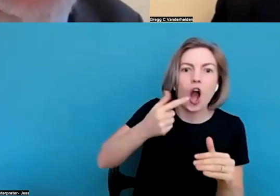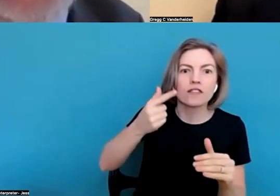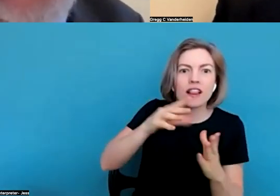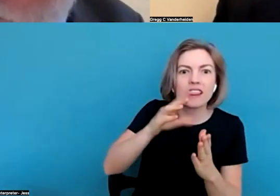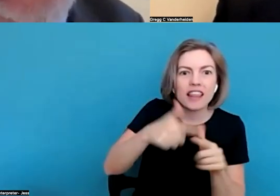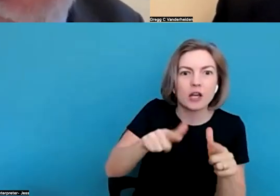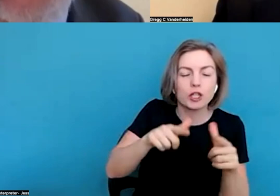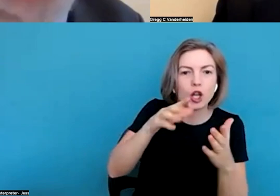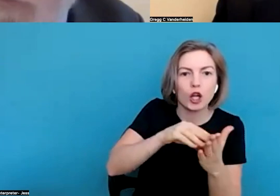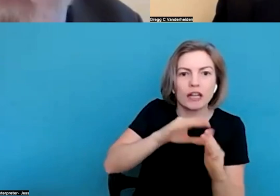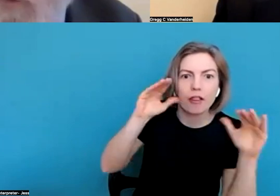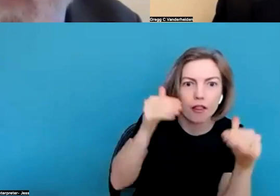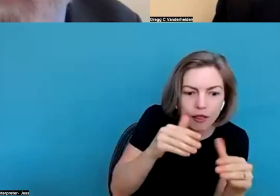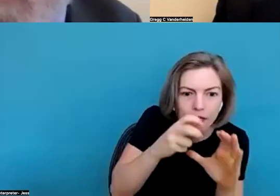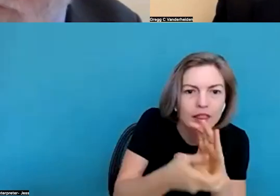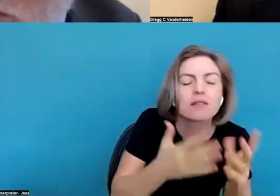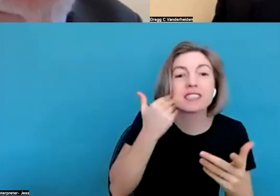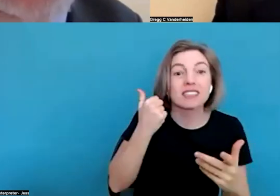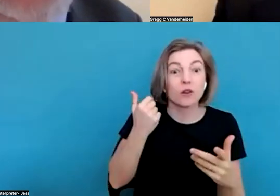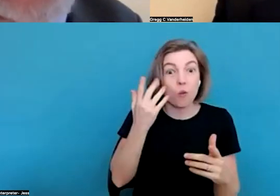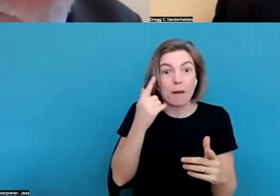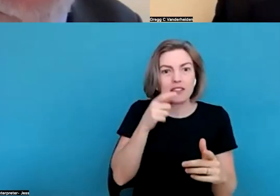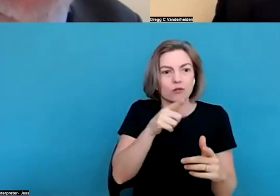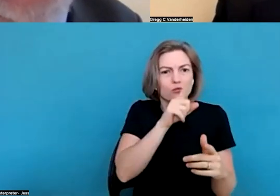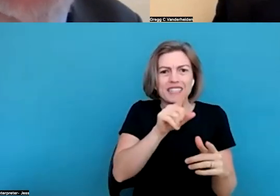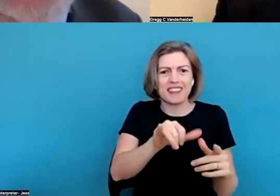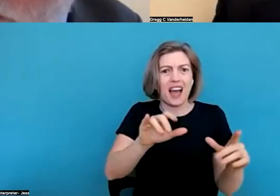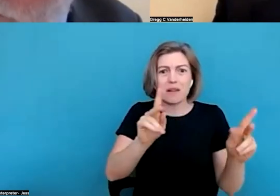It's a diverse population and we've had really limited tools to deal with it.